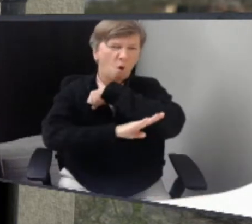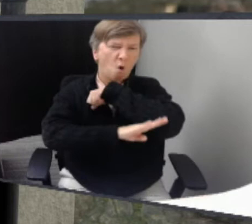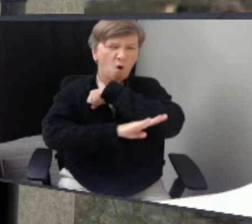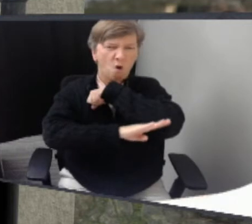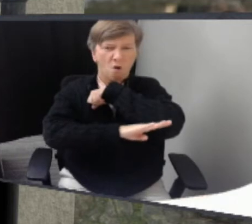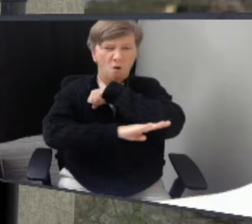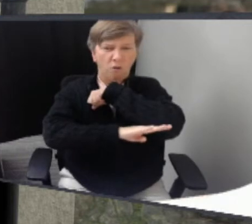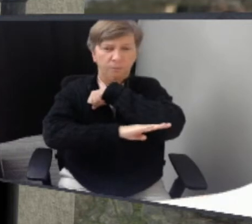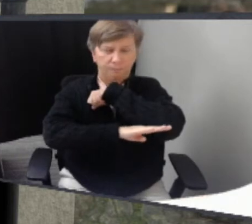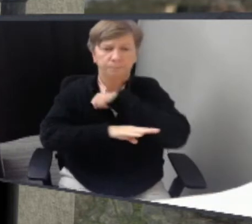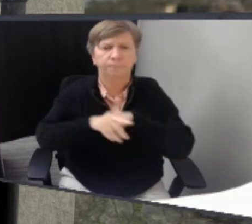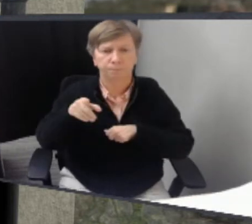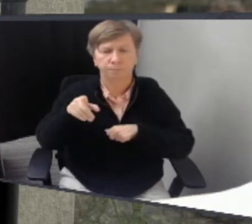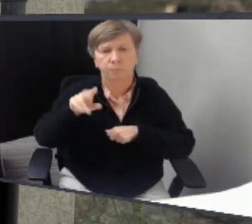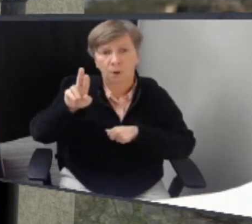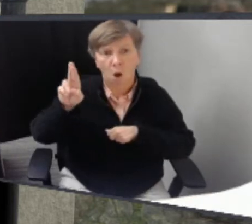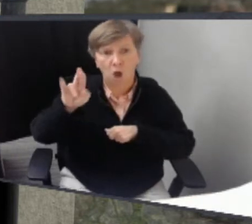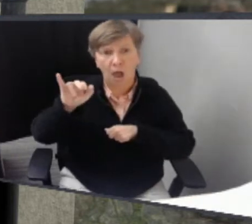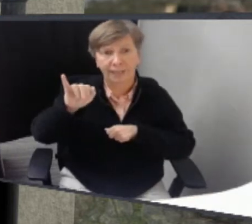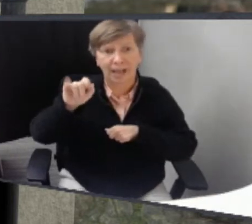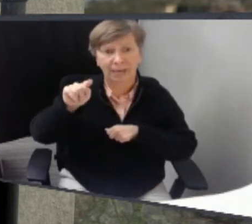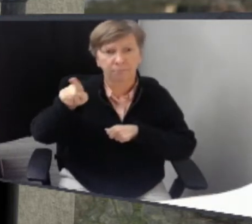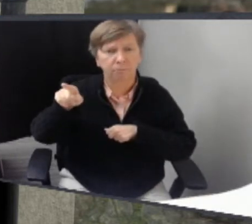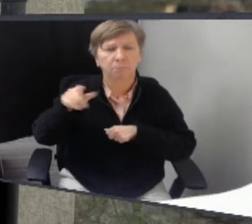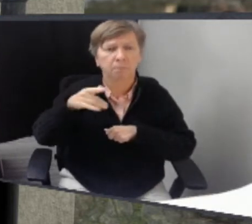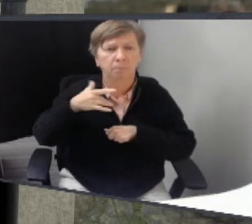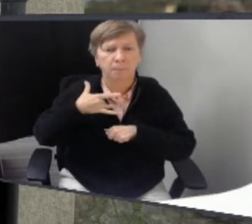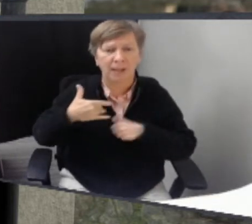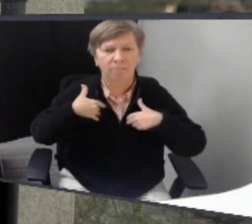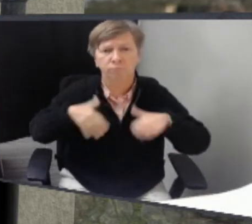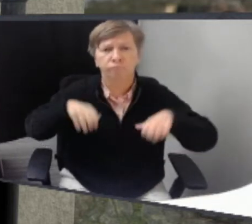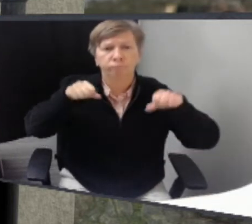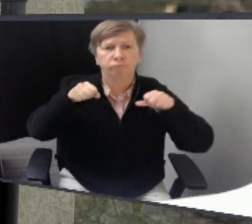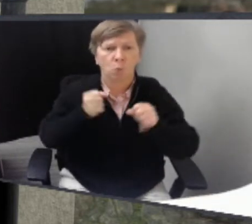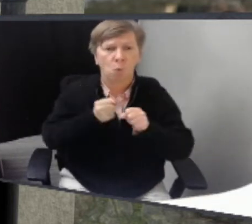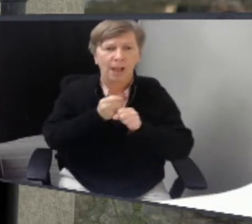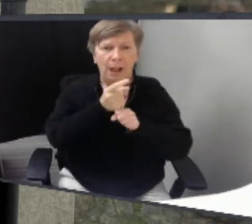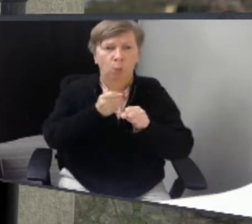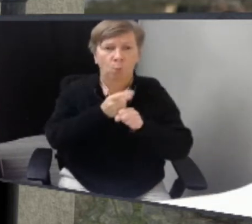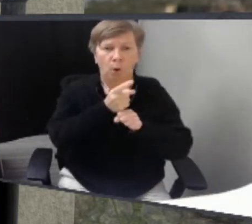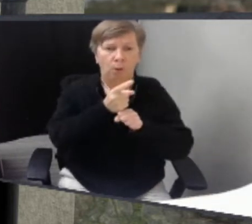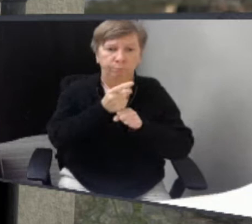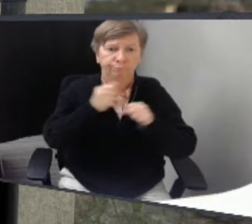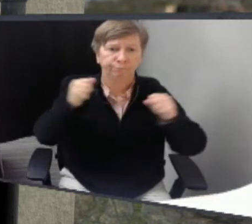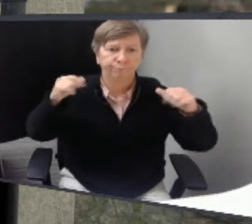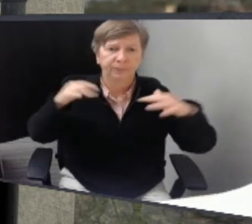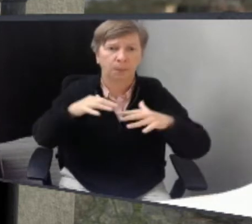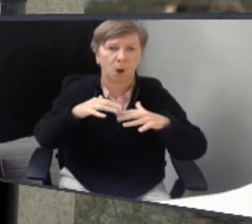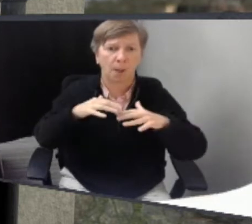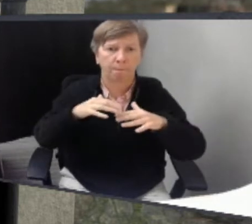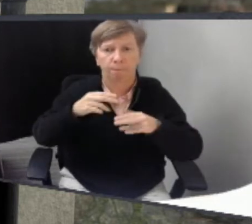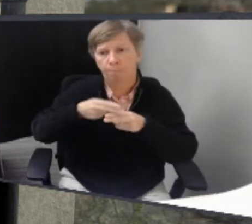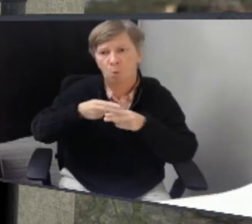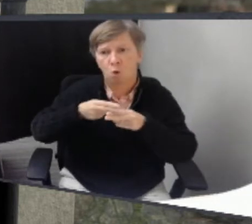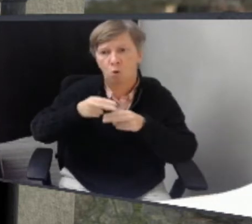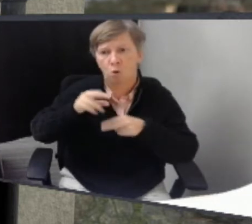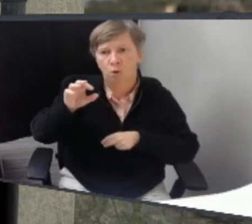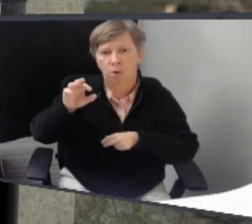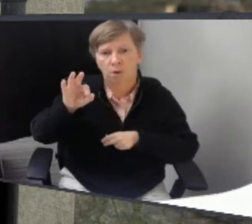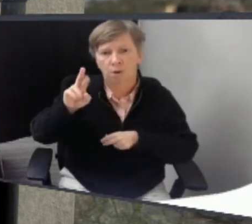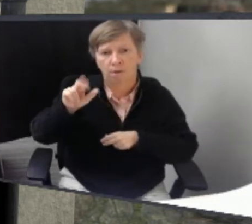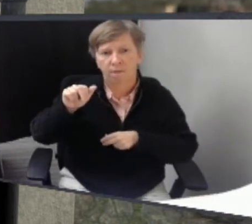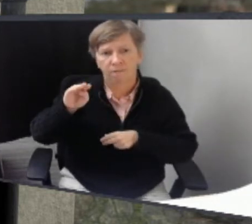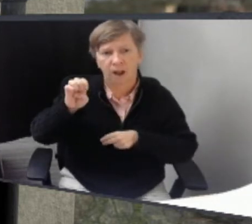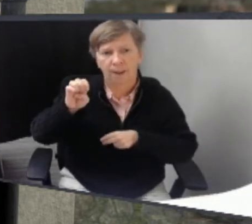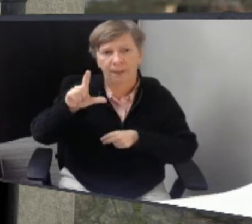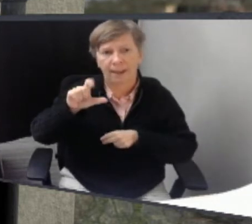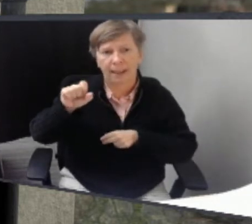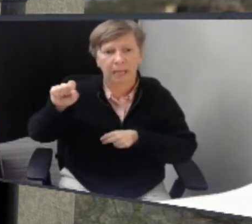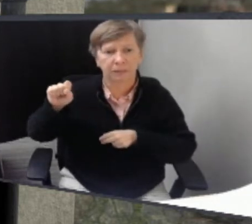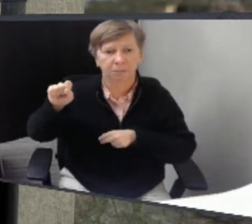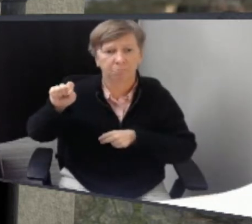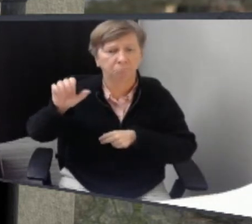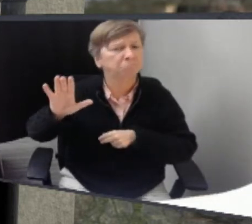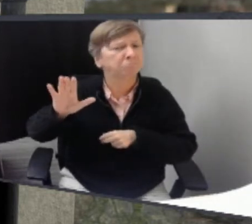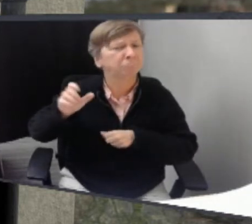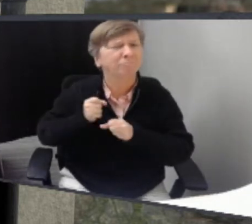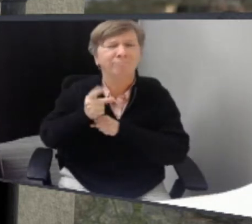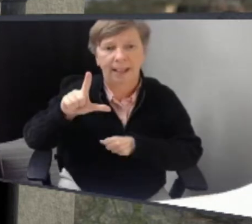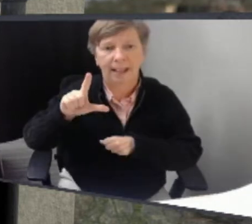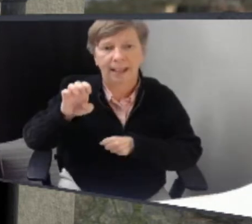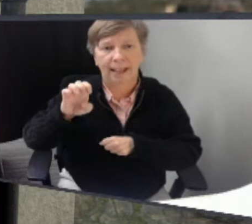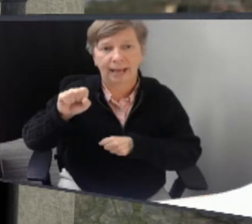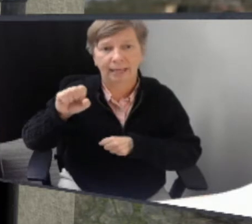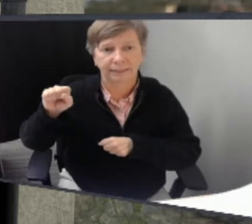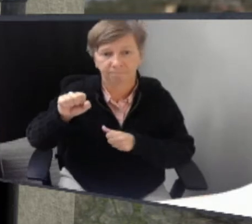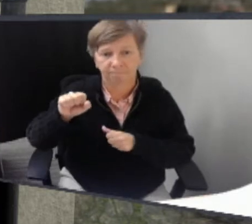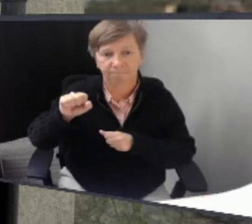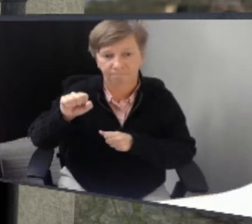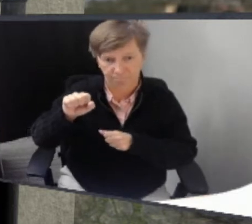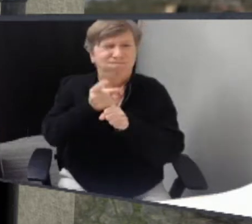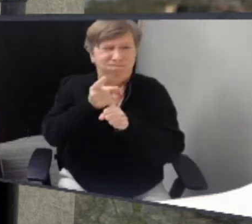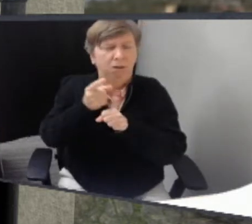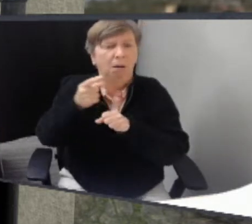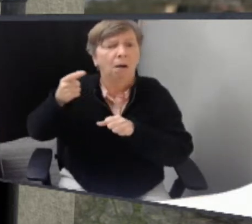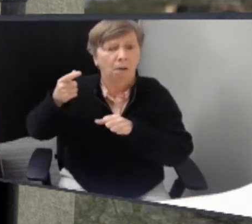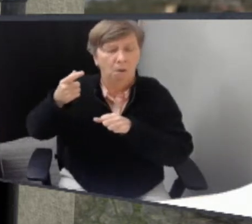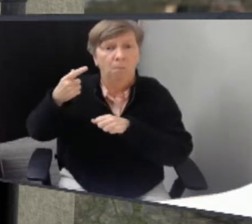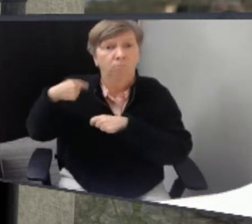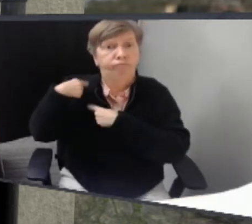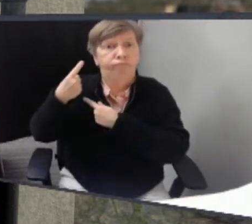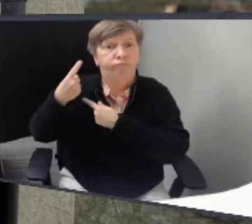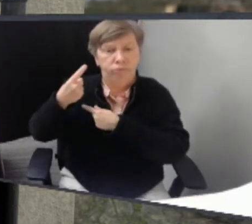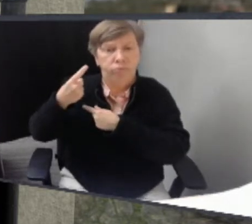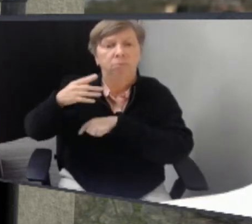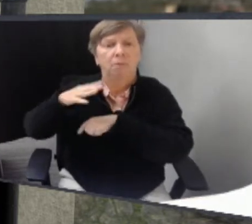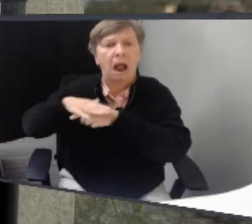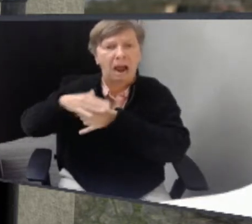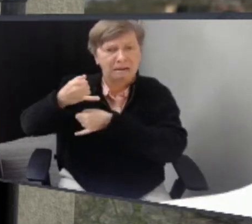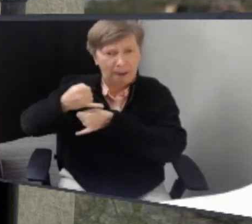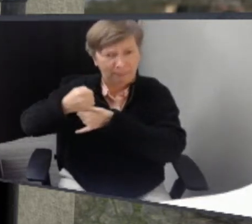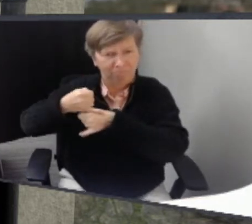Last year, early fall, RIT had an annual symposium called Frameless. It's an annual symposium that they